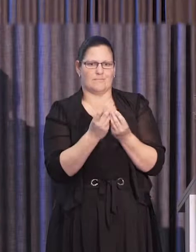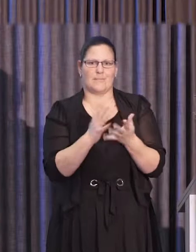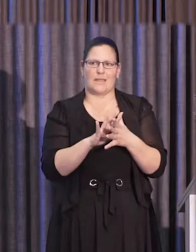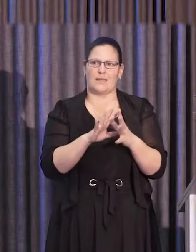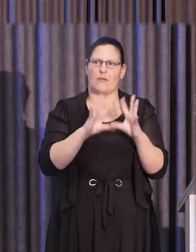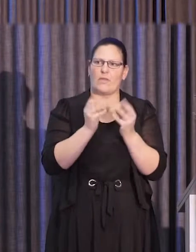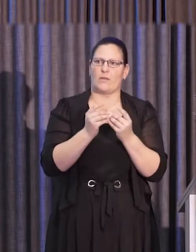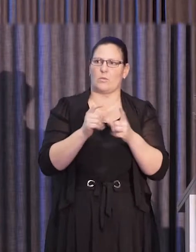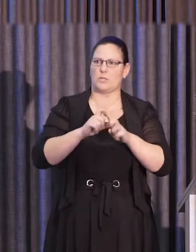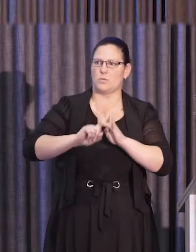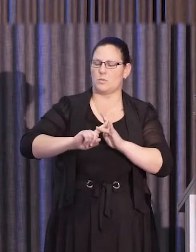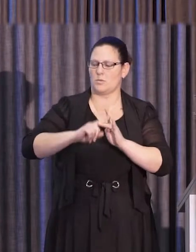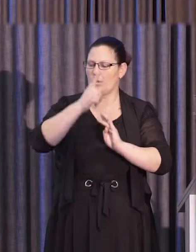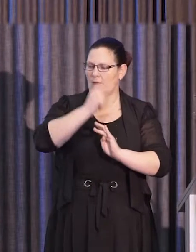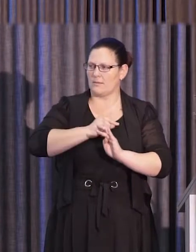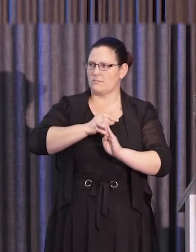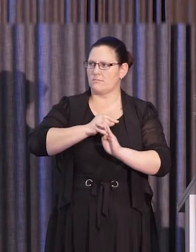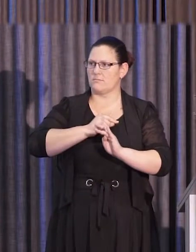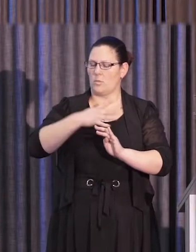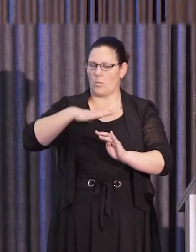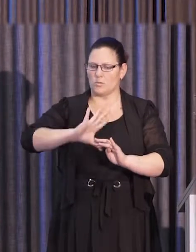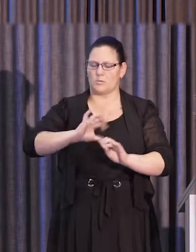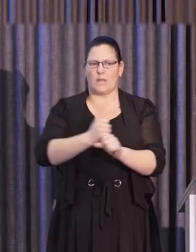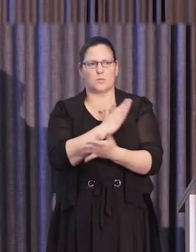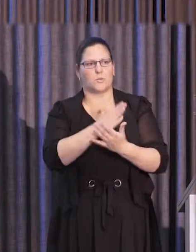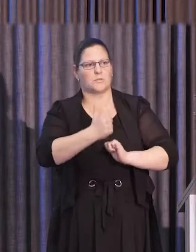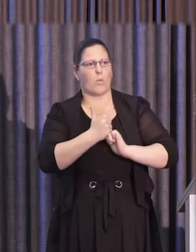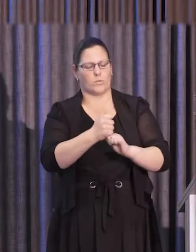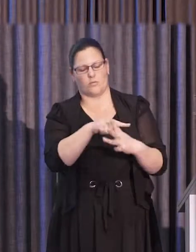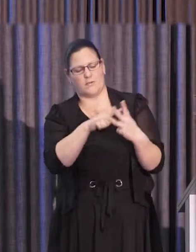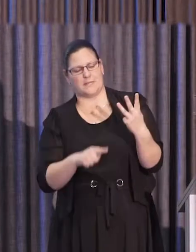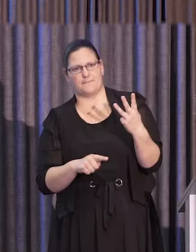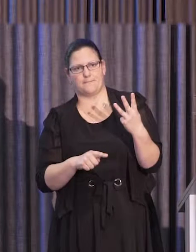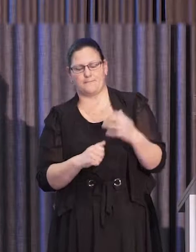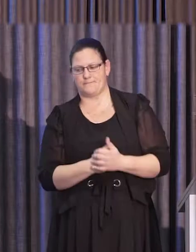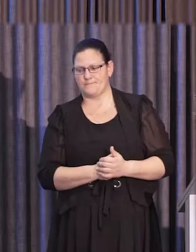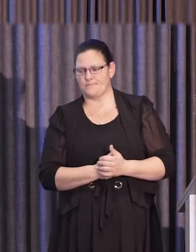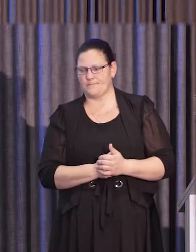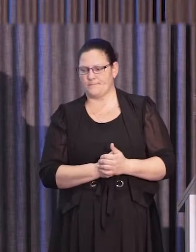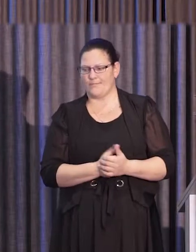to supporting people, home, and place. And some of the activities that we want to support